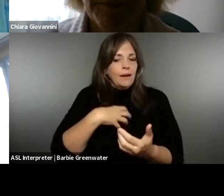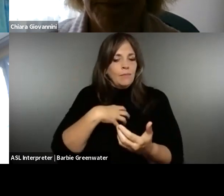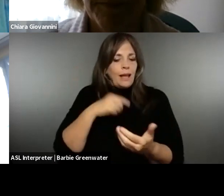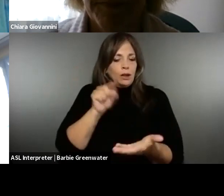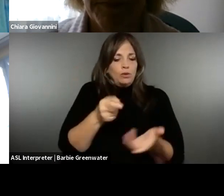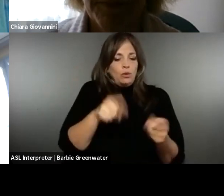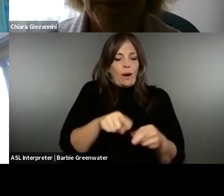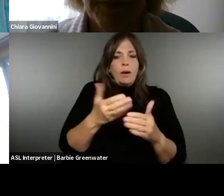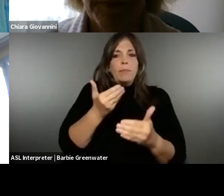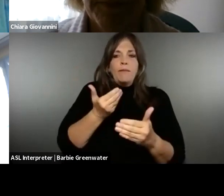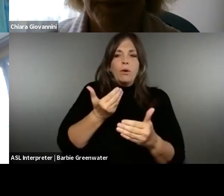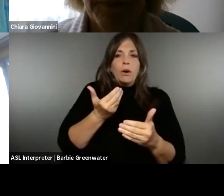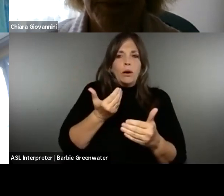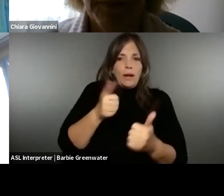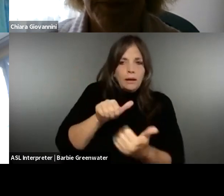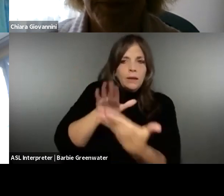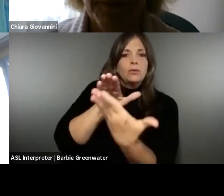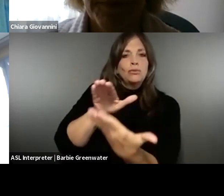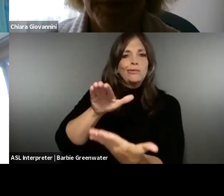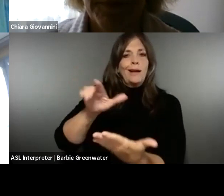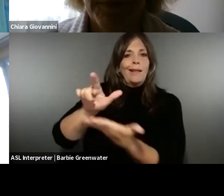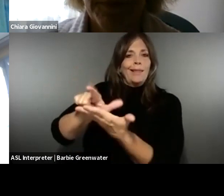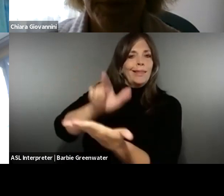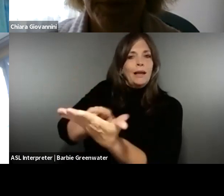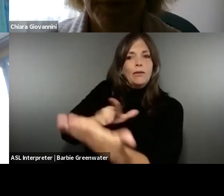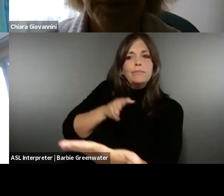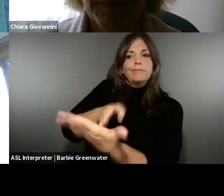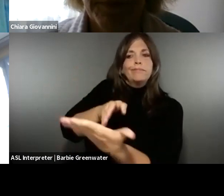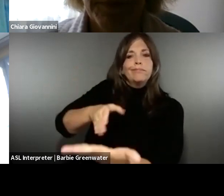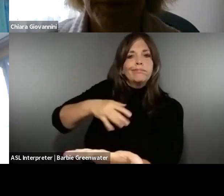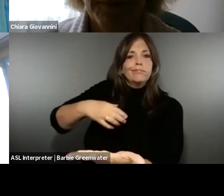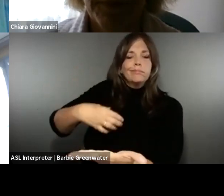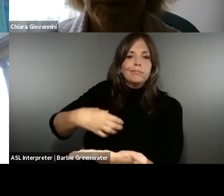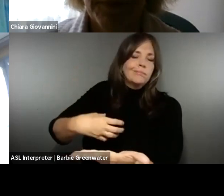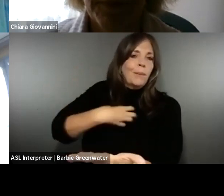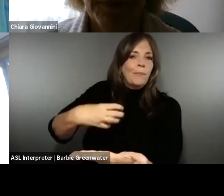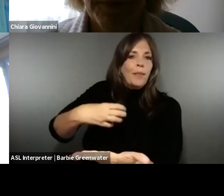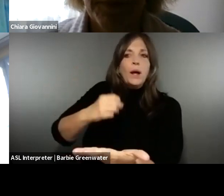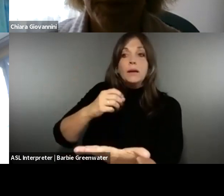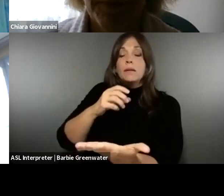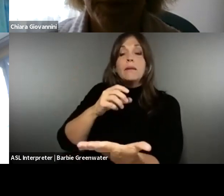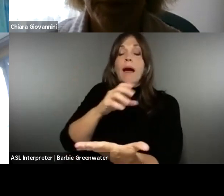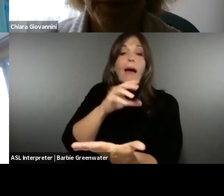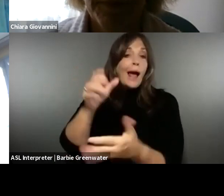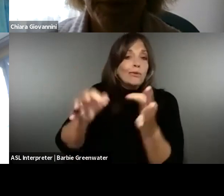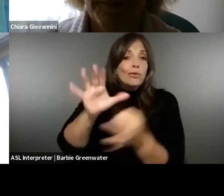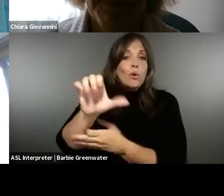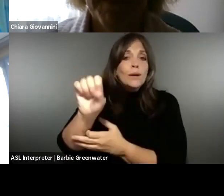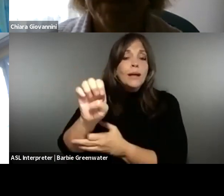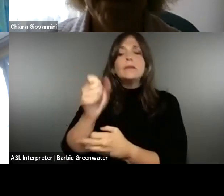forum, that constructive complaint mechanism which before it goes to anymore legal